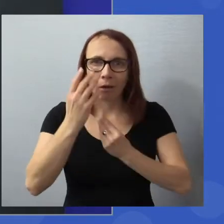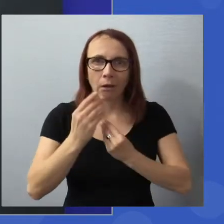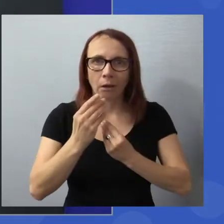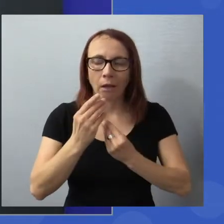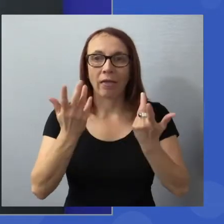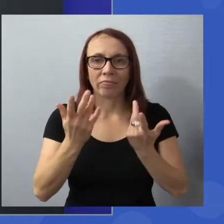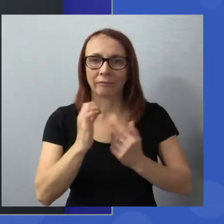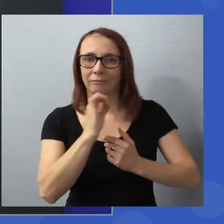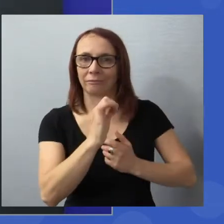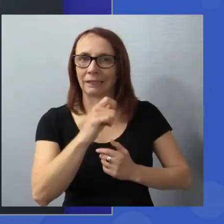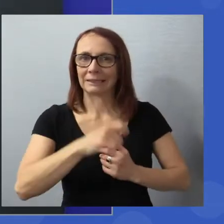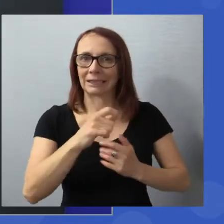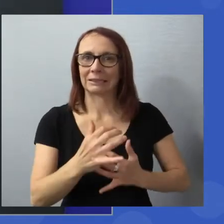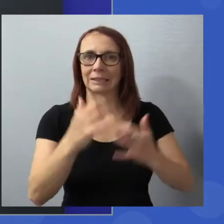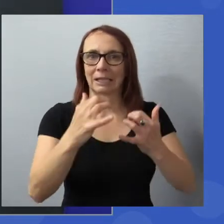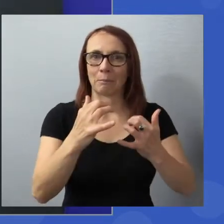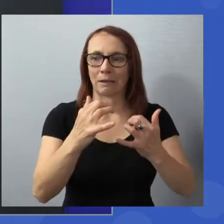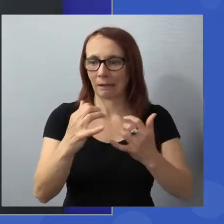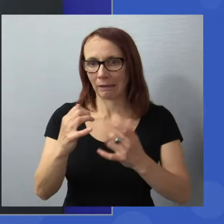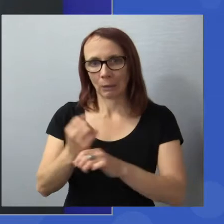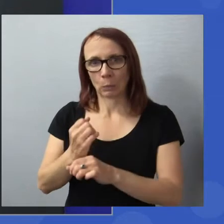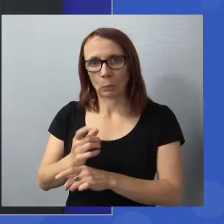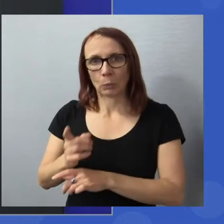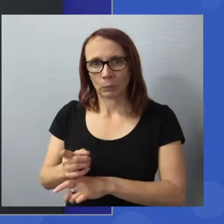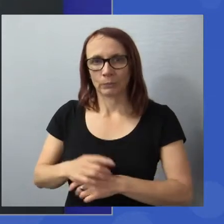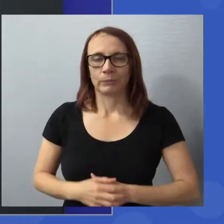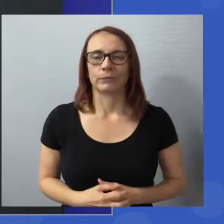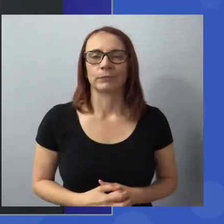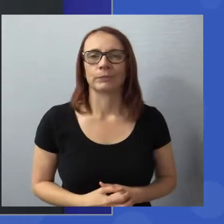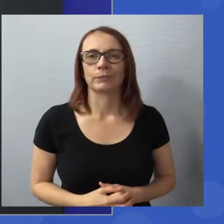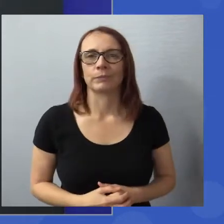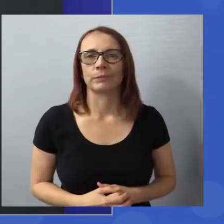citizens assembly to take that forward into theirs and so without further ado